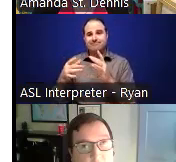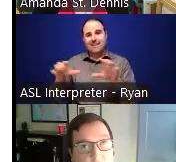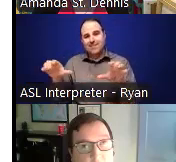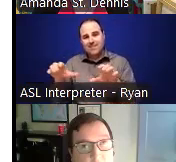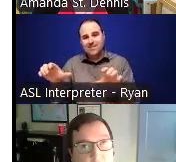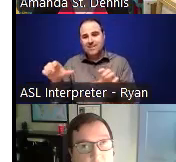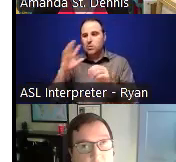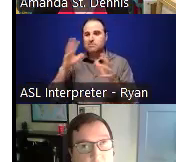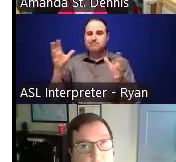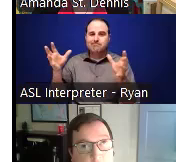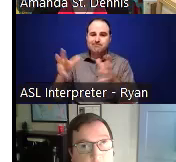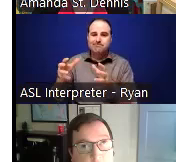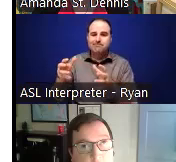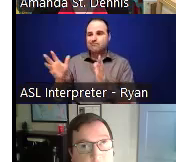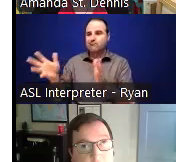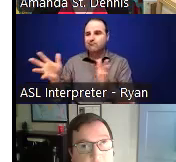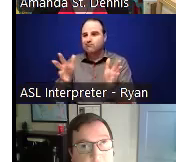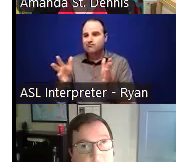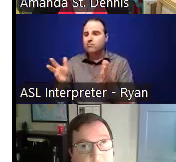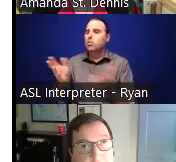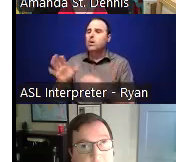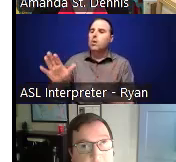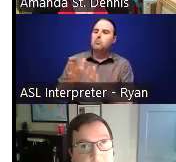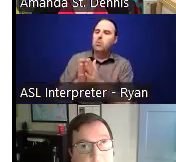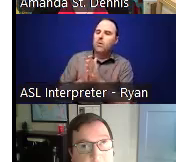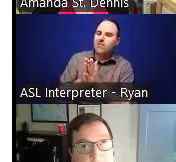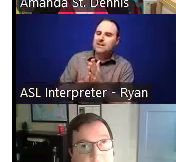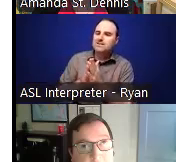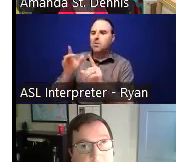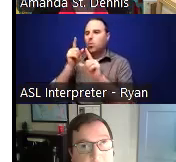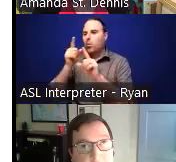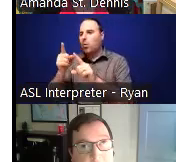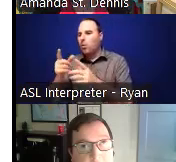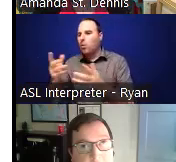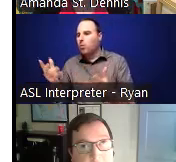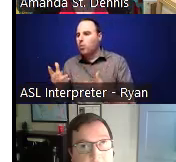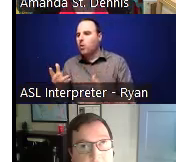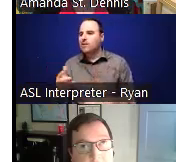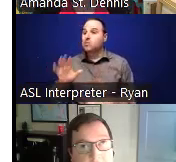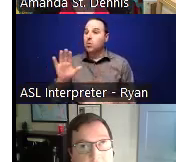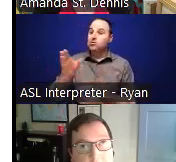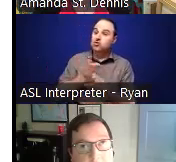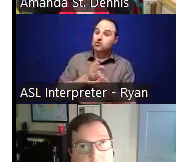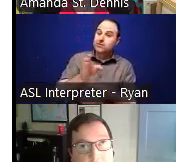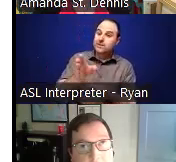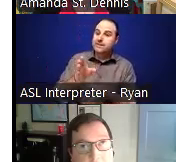about what are our motivations or goals, even our careers, hobbies, and interests so that we can